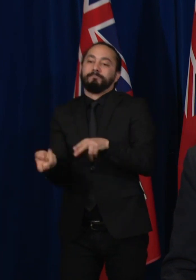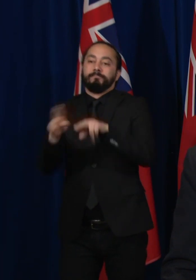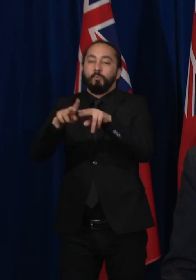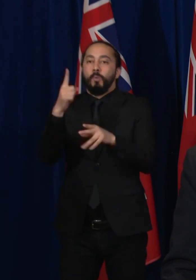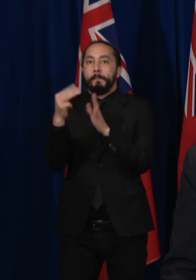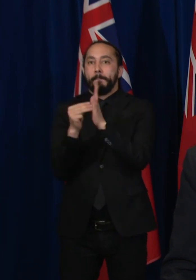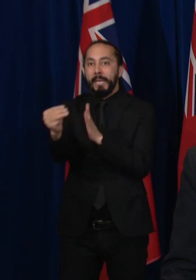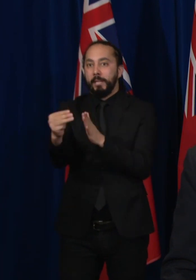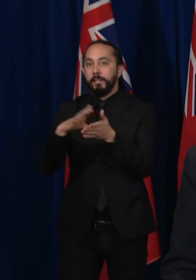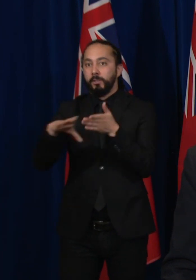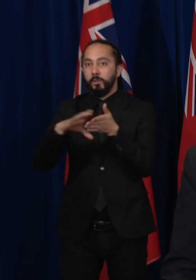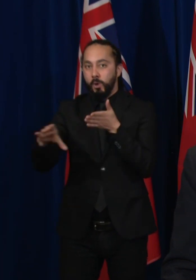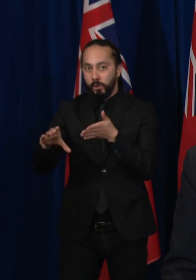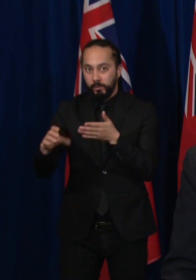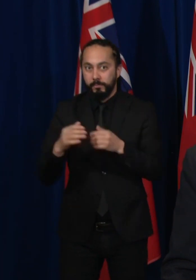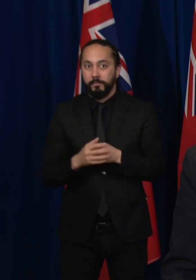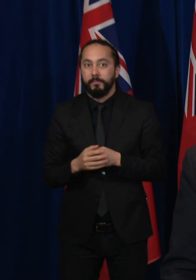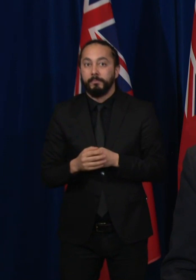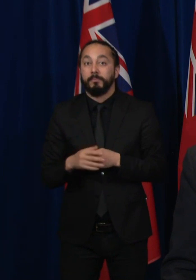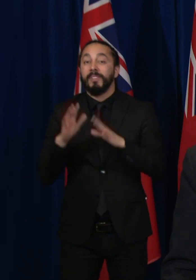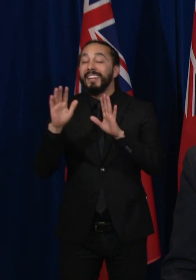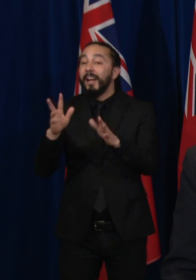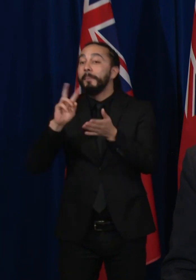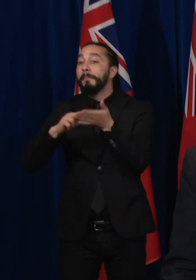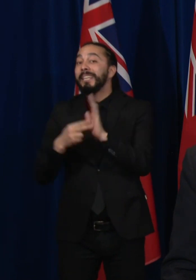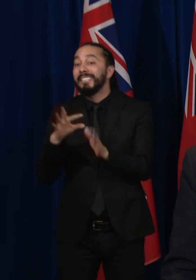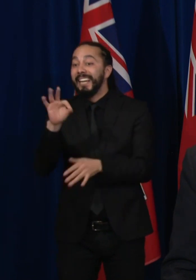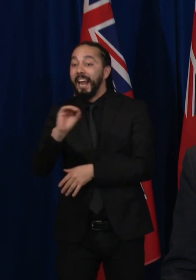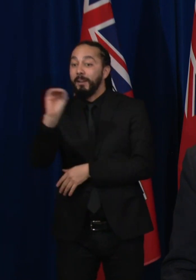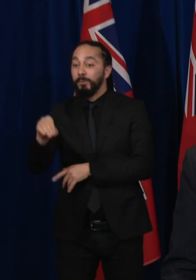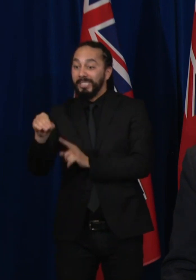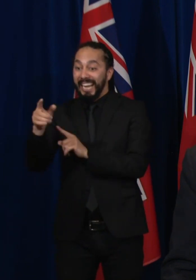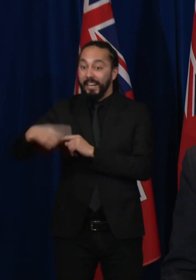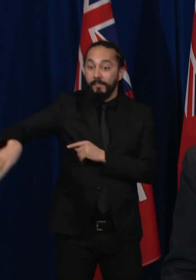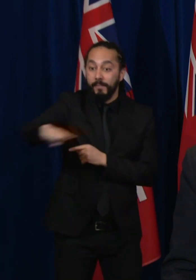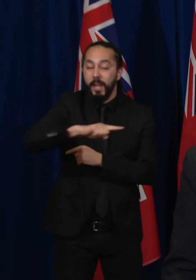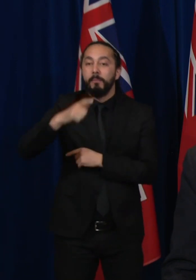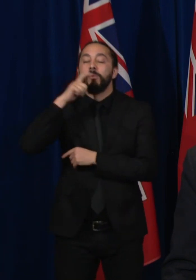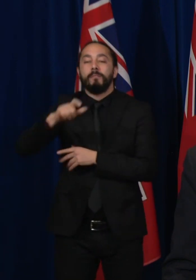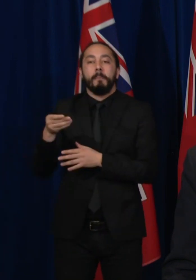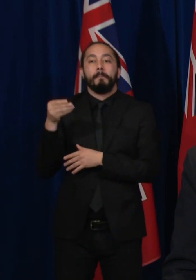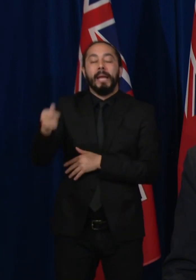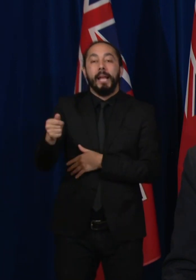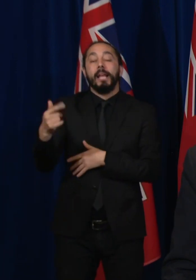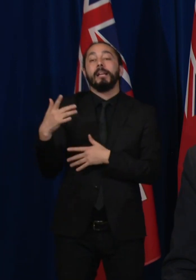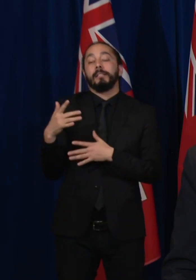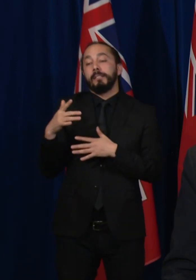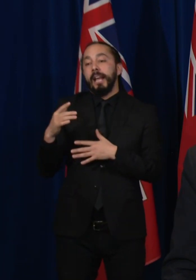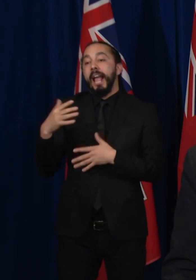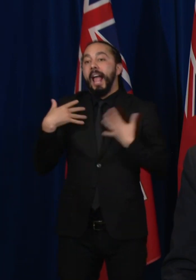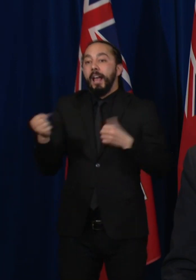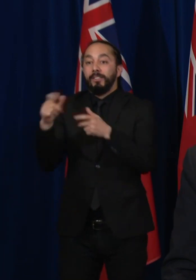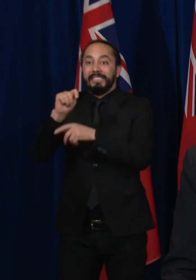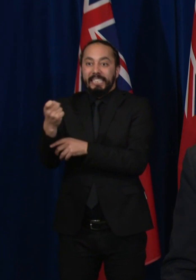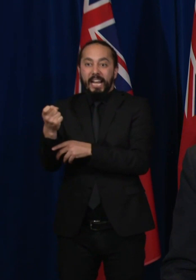With this plan, more than 90 per cent of We have come to dedicate a portion of it, private sector employers would not pay Employer Health Tax in as a final resting place for those who died here, Small business owners are also concerned